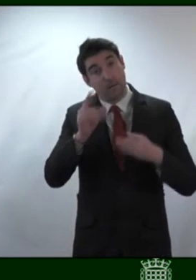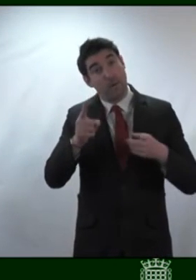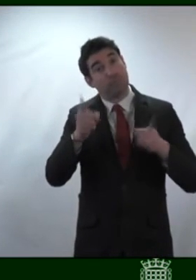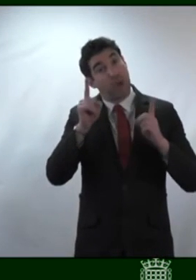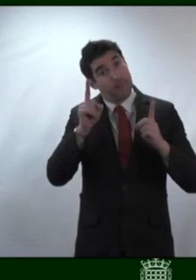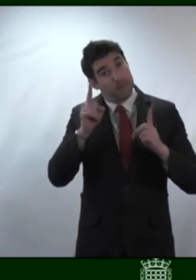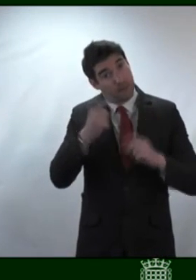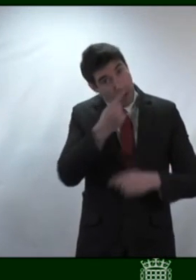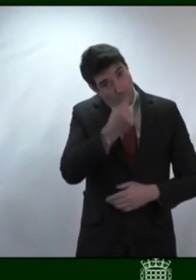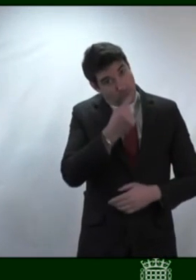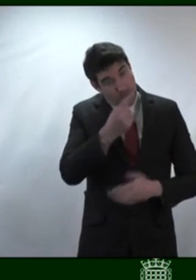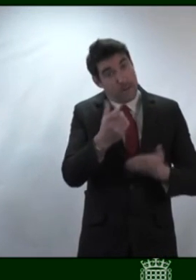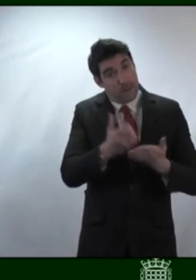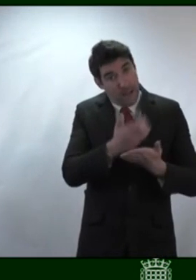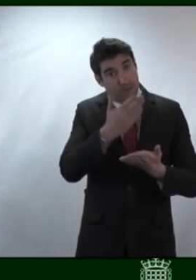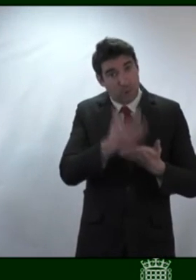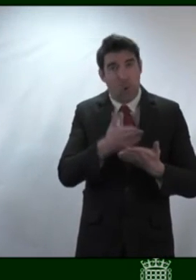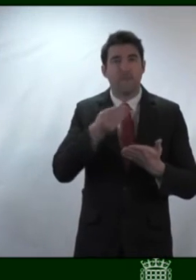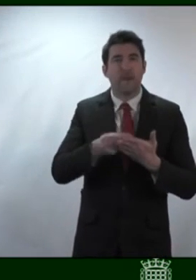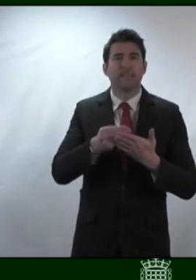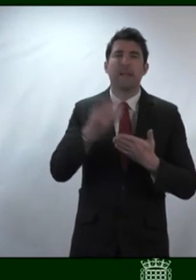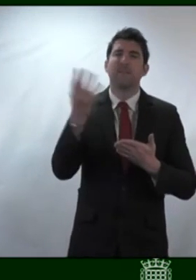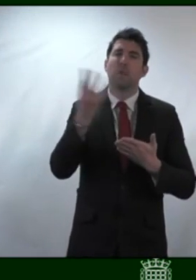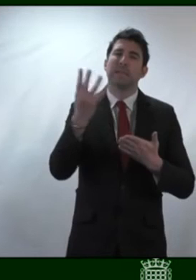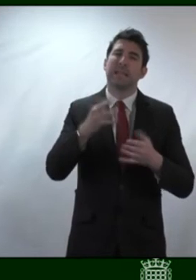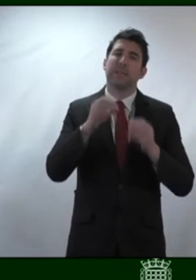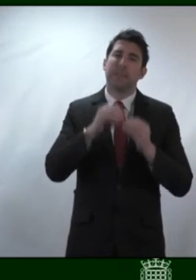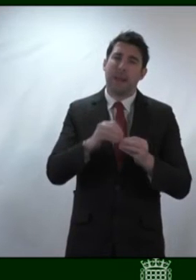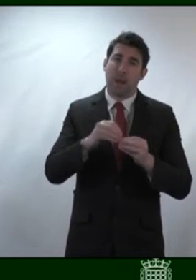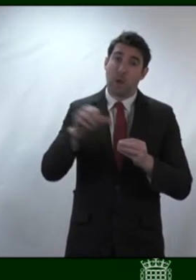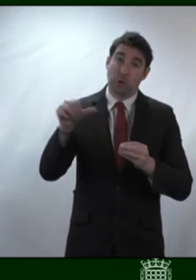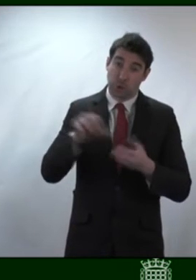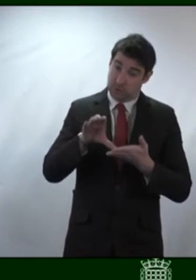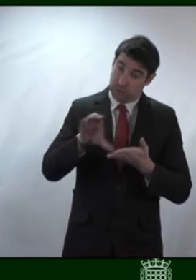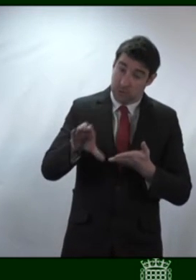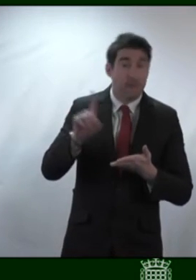to ensure that some of that funding is used to set up a life sciences charity partnership fund